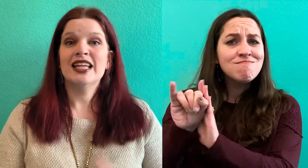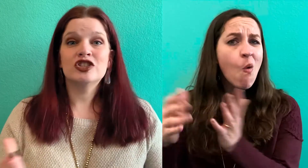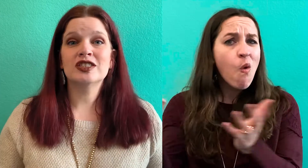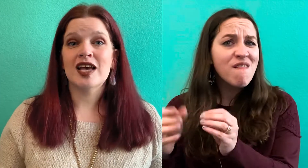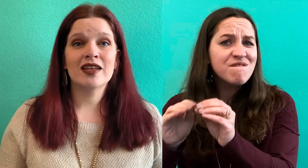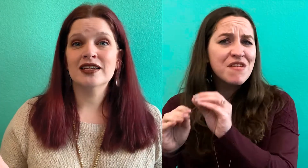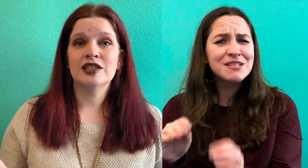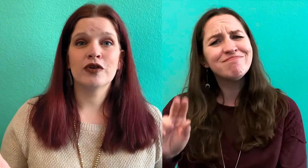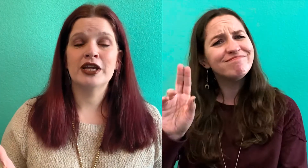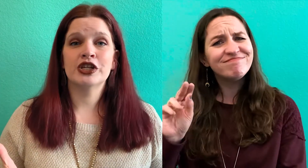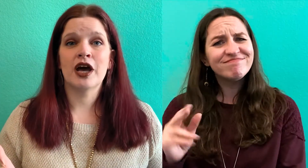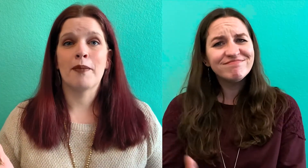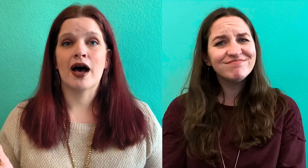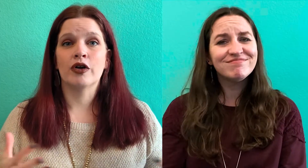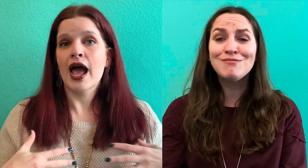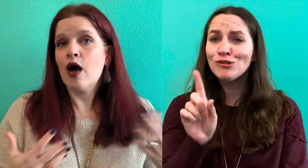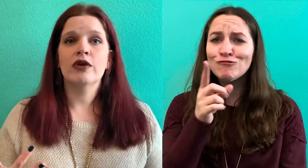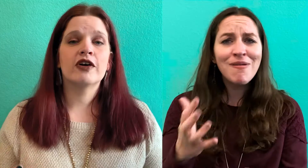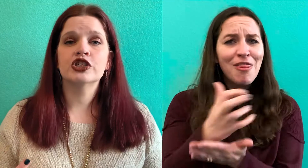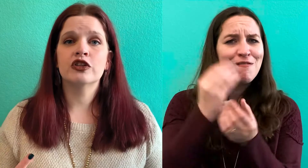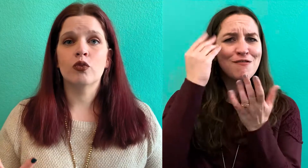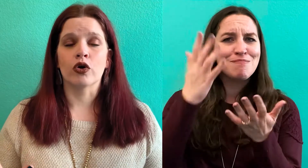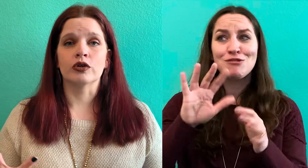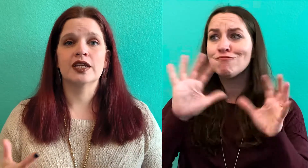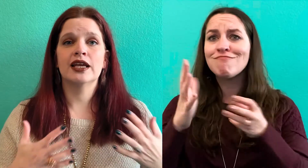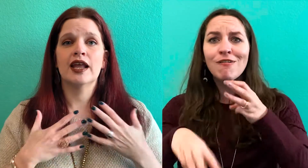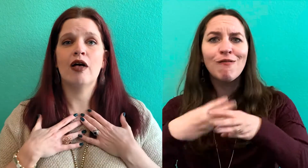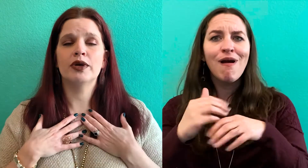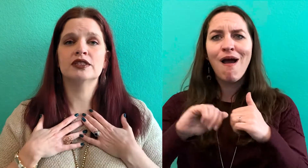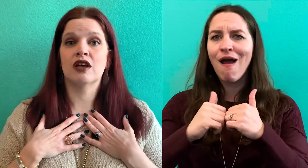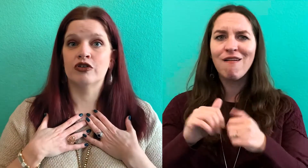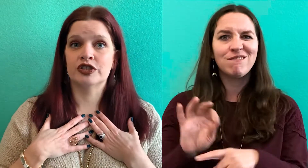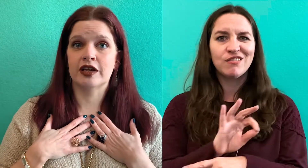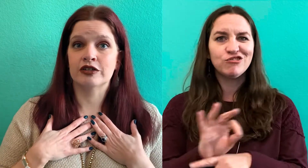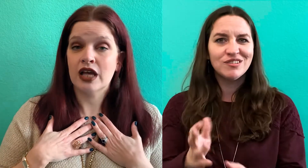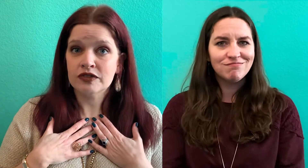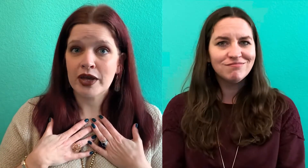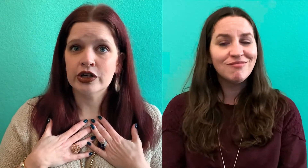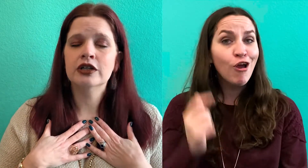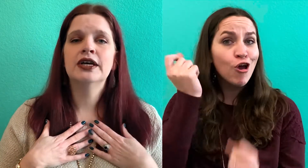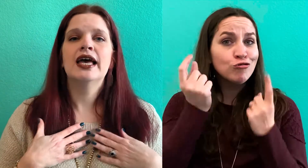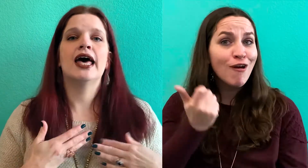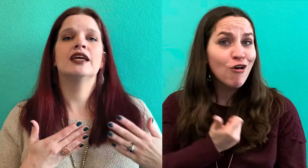It's just telling us information about how we function in the world, and it can help us understand ourselves better, and it can help us